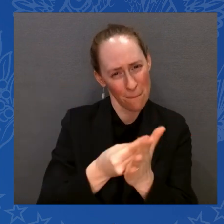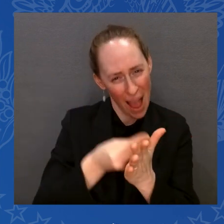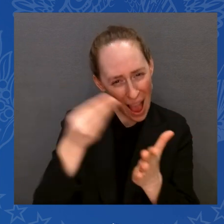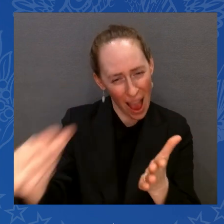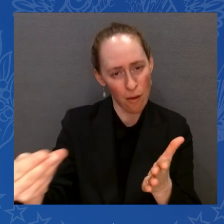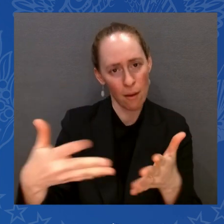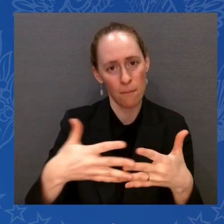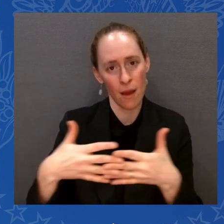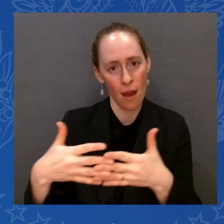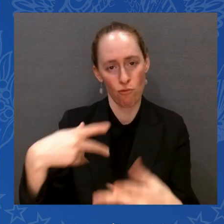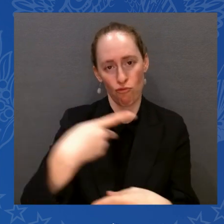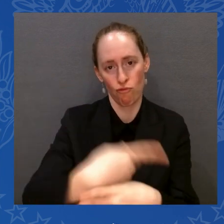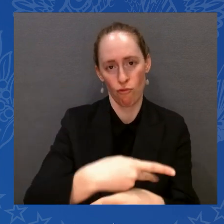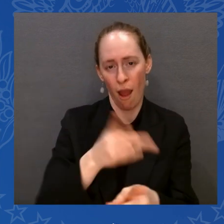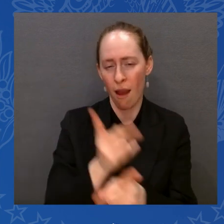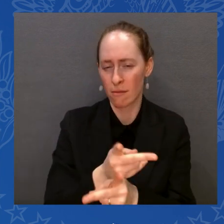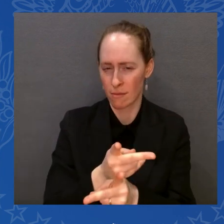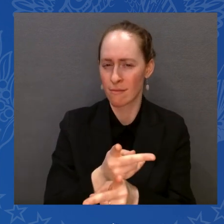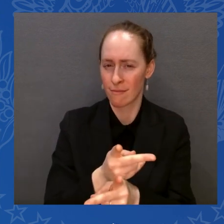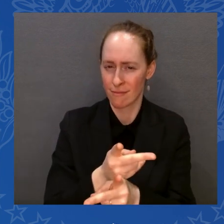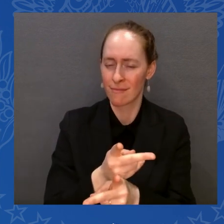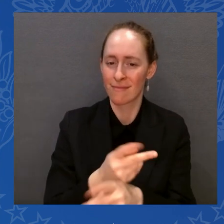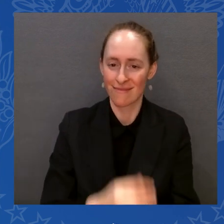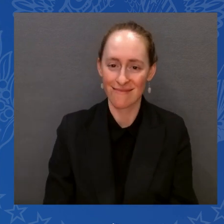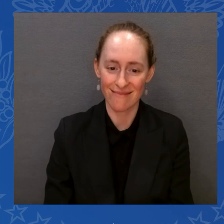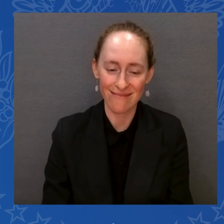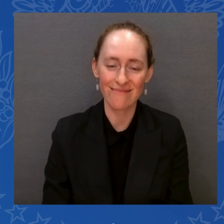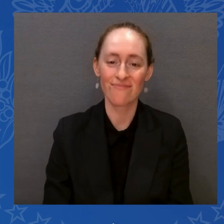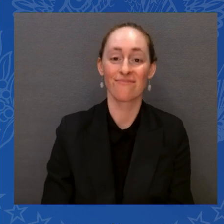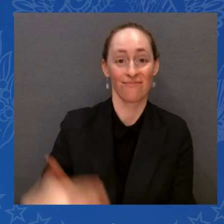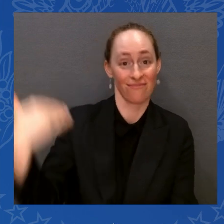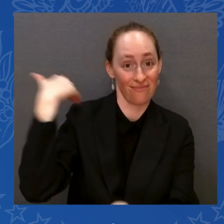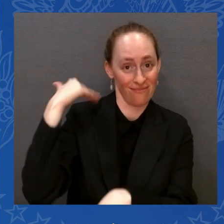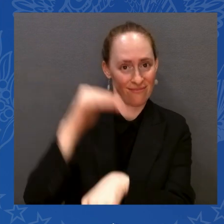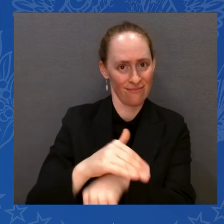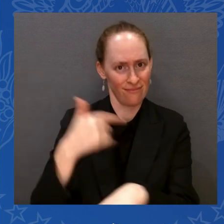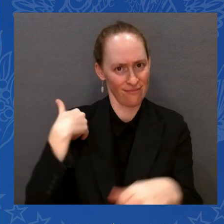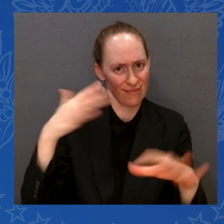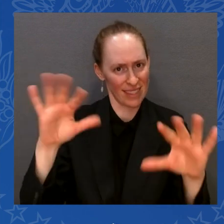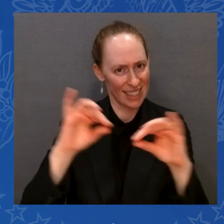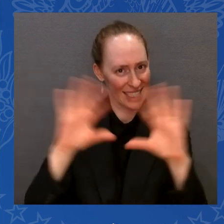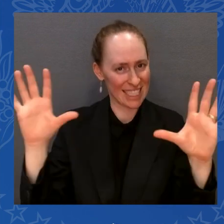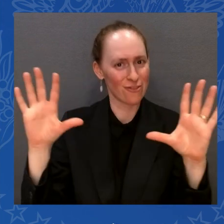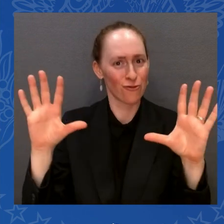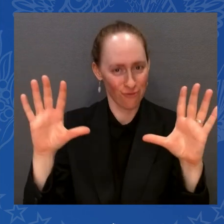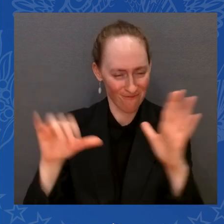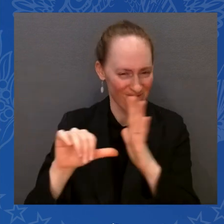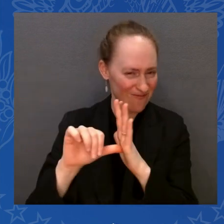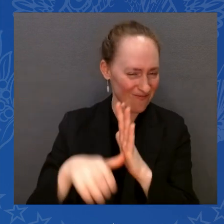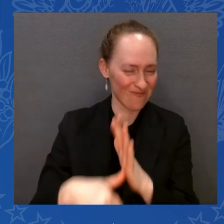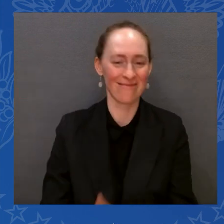Last night, I announced we're proposing new standards